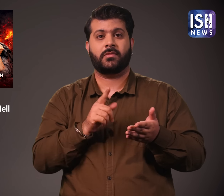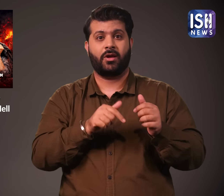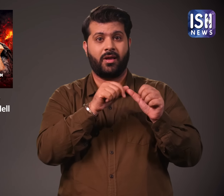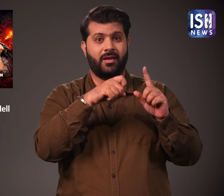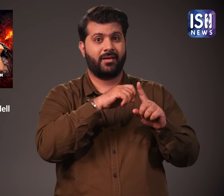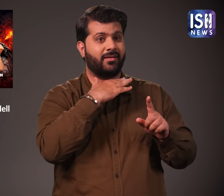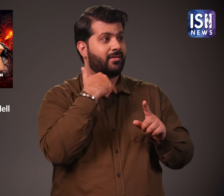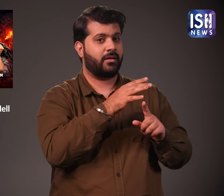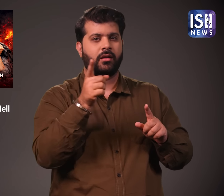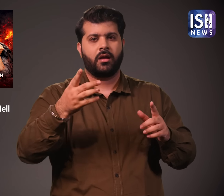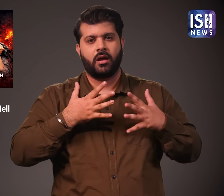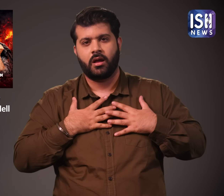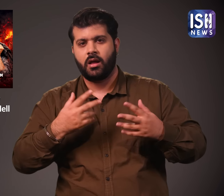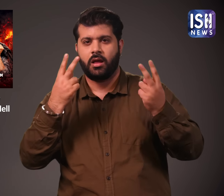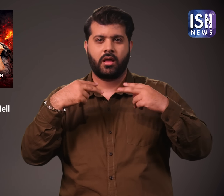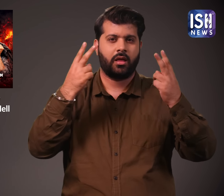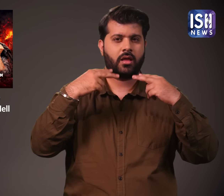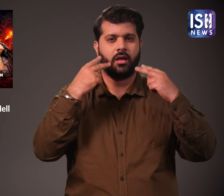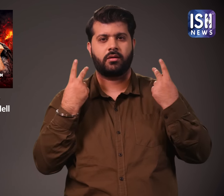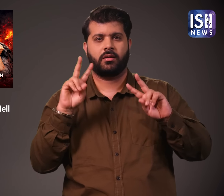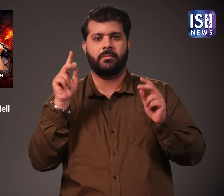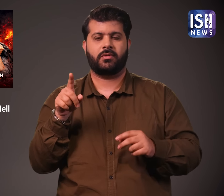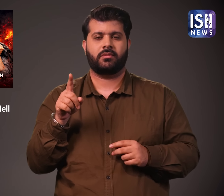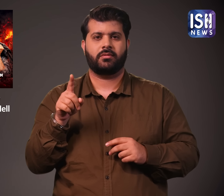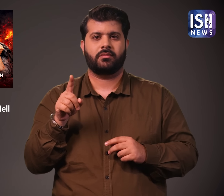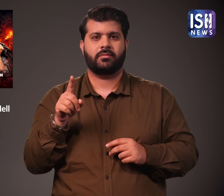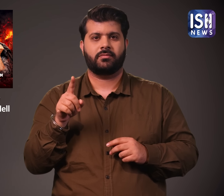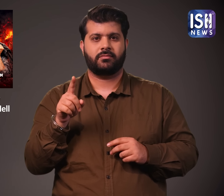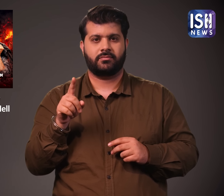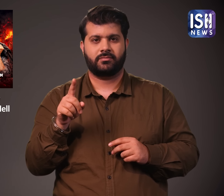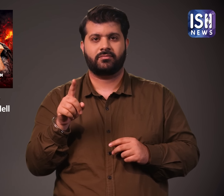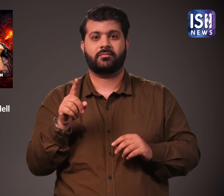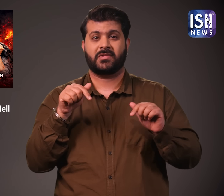Now, after his death, some people in India have become deeply emotional.